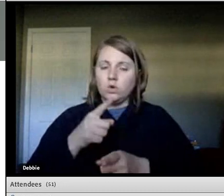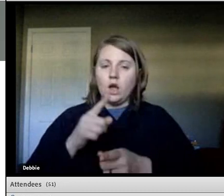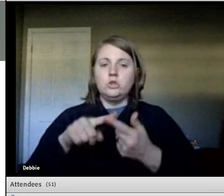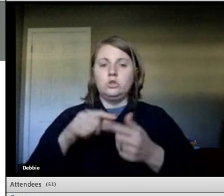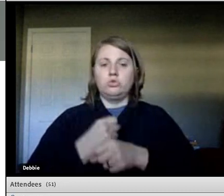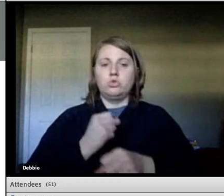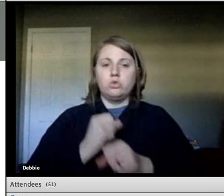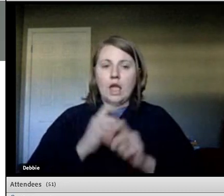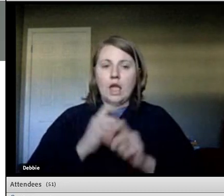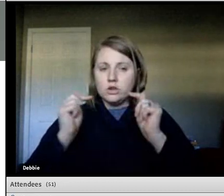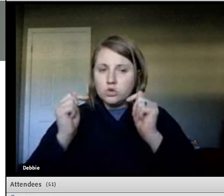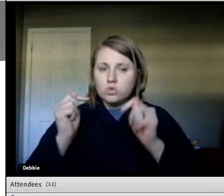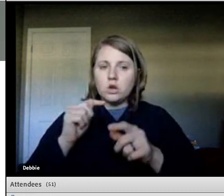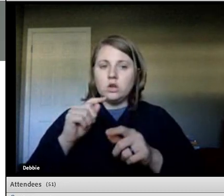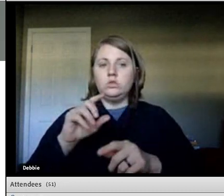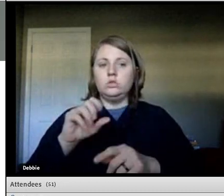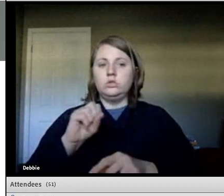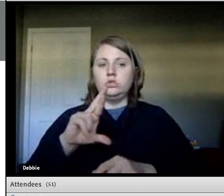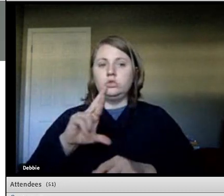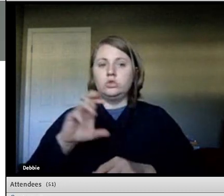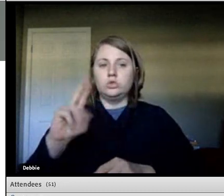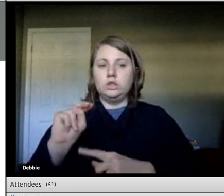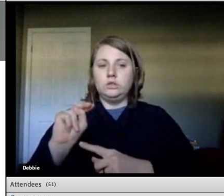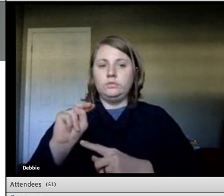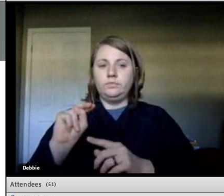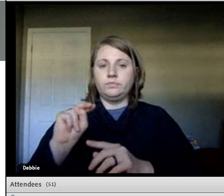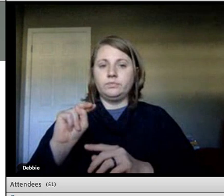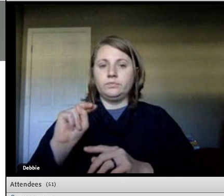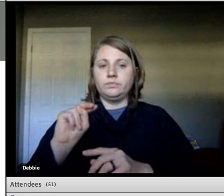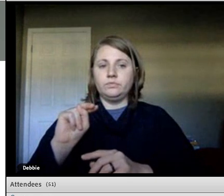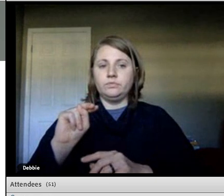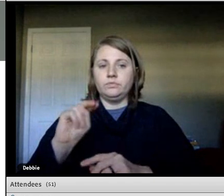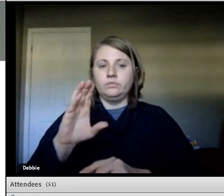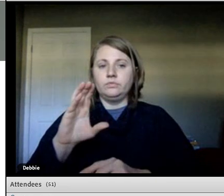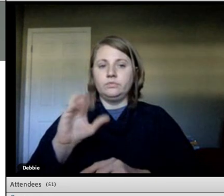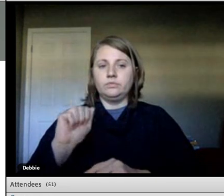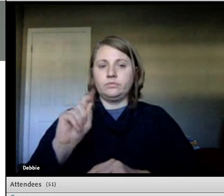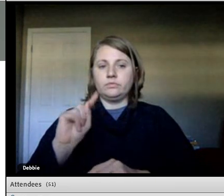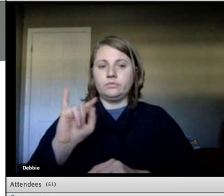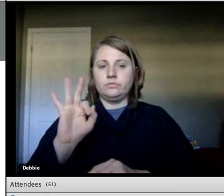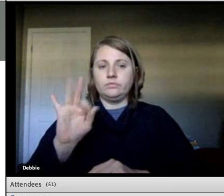Screencastify.com is a free version you can use.